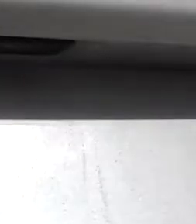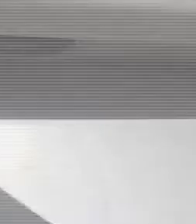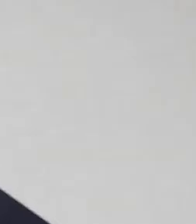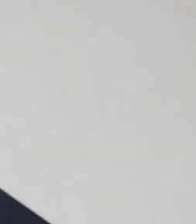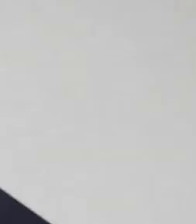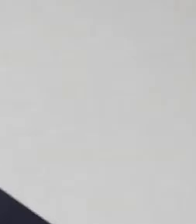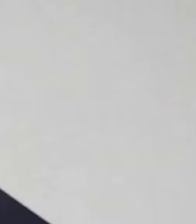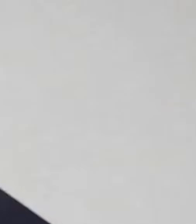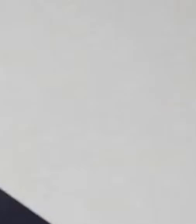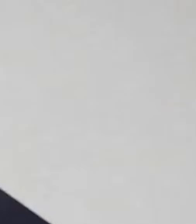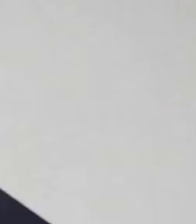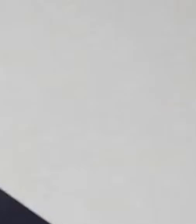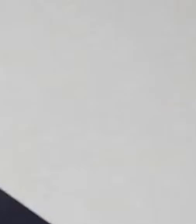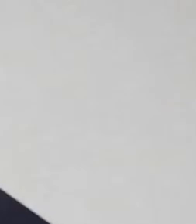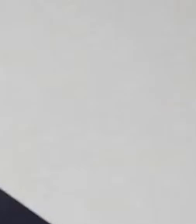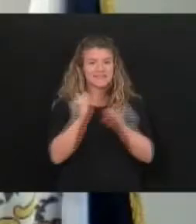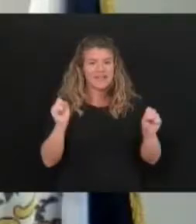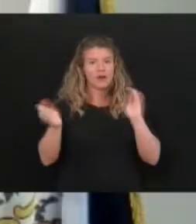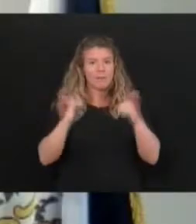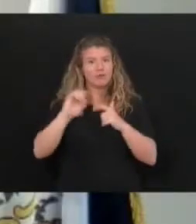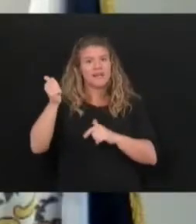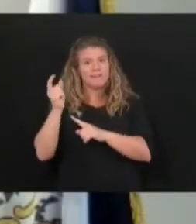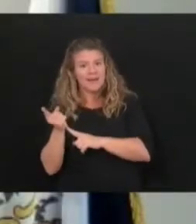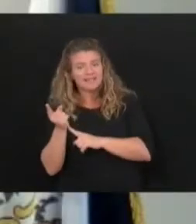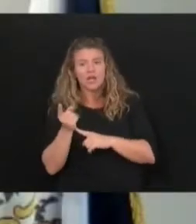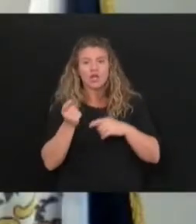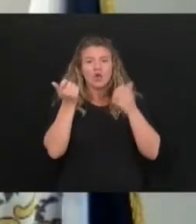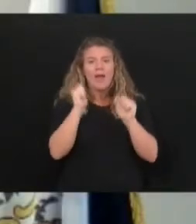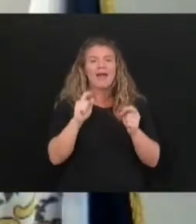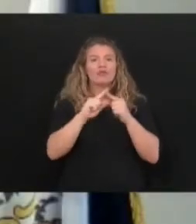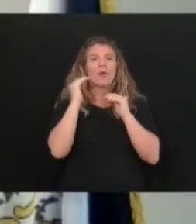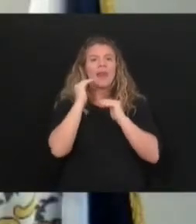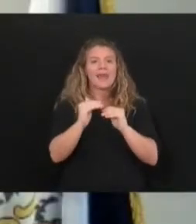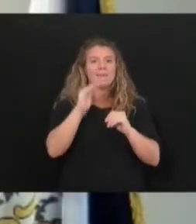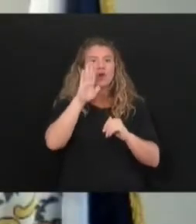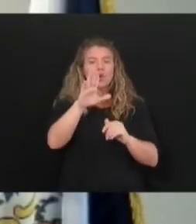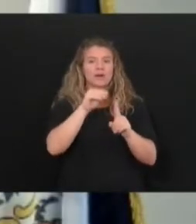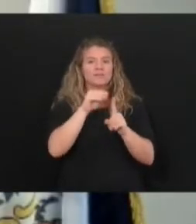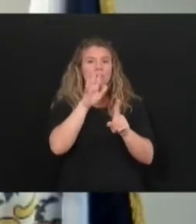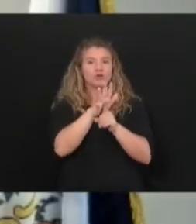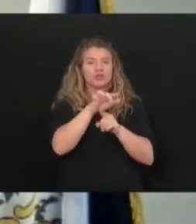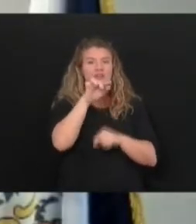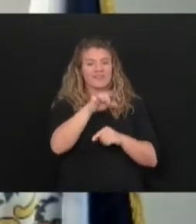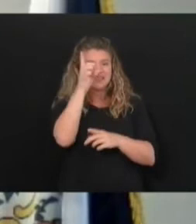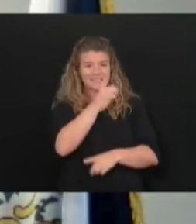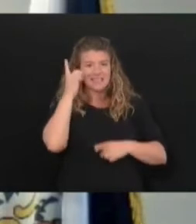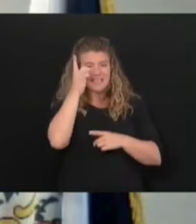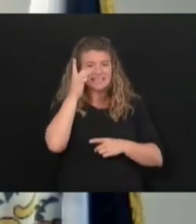AROUND VISITORS WHO COME IN. THOSE INDIVIDUALS MAY NOT HAVE SYMPTOMS, AND MAY HAVE THE VIRUS." MARK CURTIS, 13 NEWS WORKING FOR YOU "WORKFORCE WEST